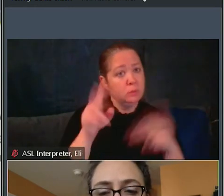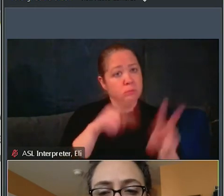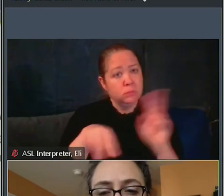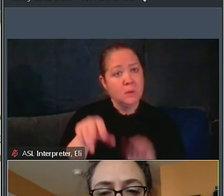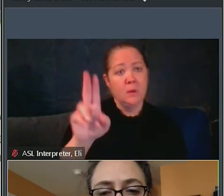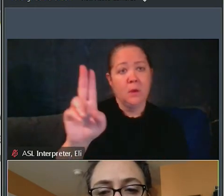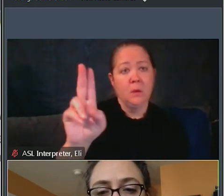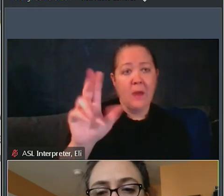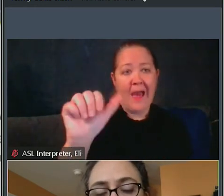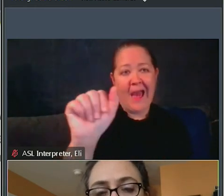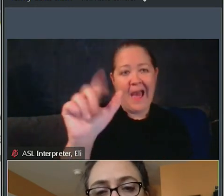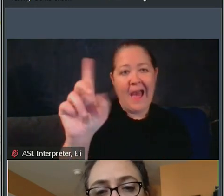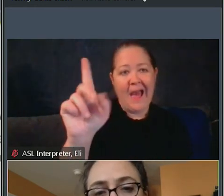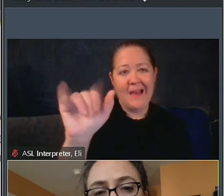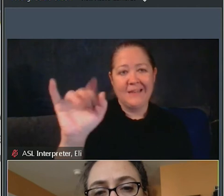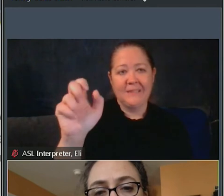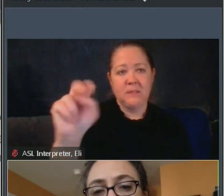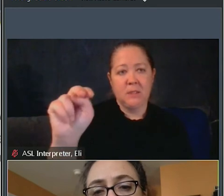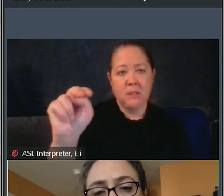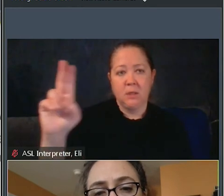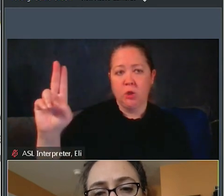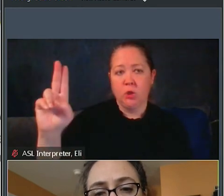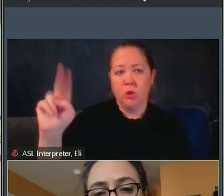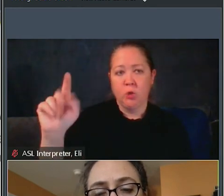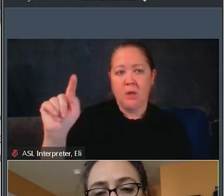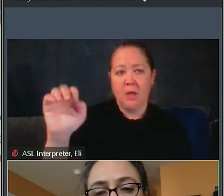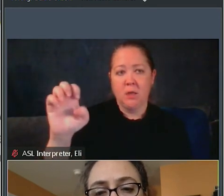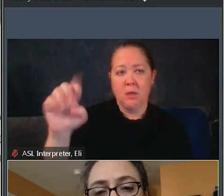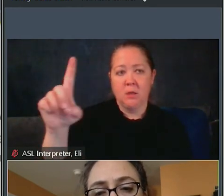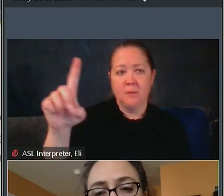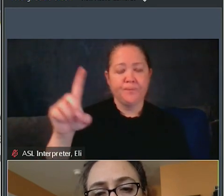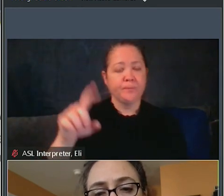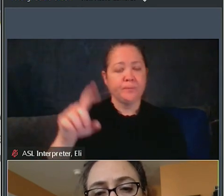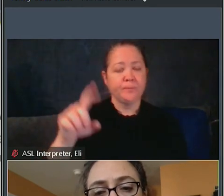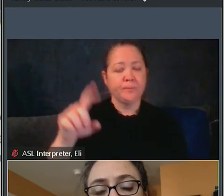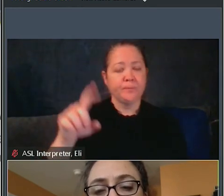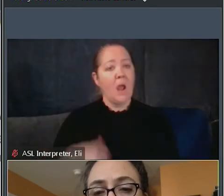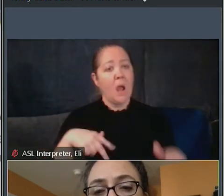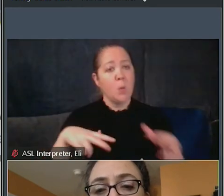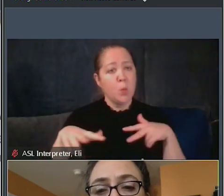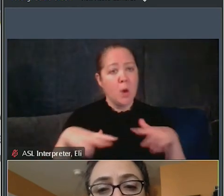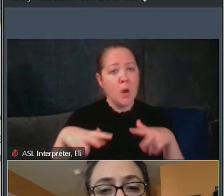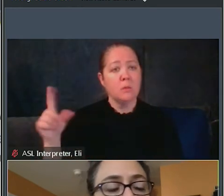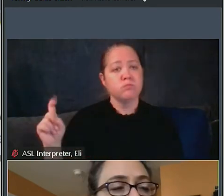I walked through rolling Ridge and Wilburn almost every day. I'm so impressed with the level of community and sense of